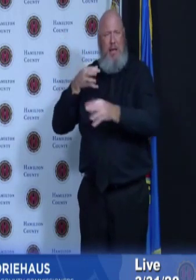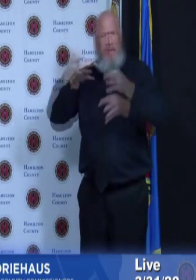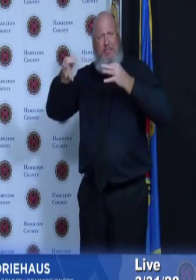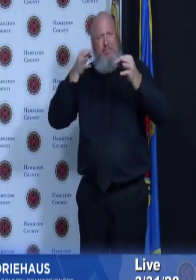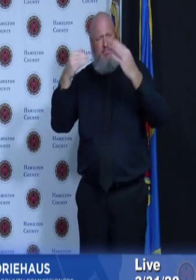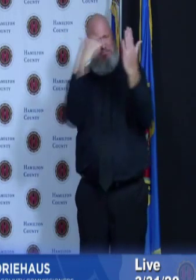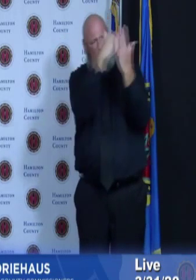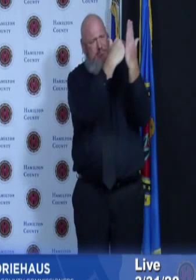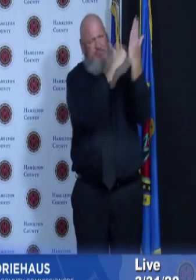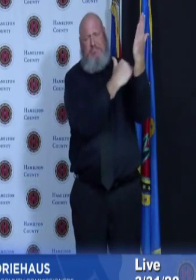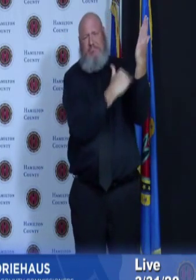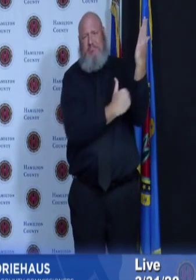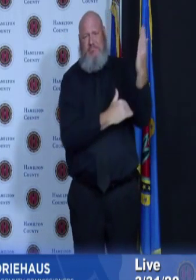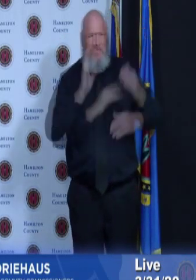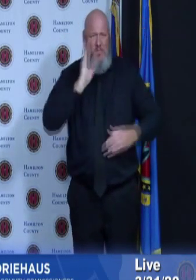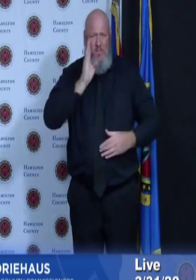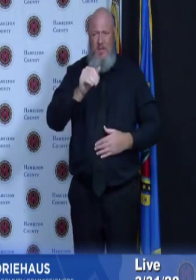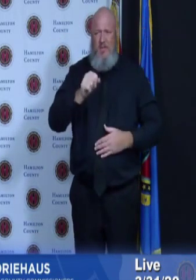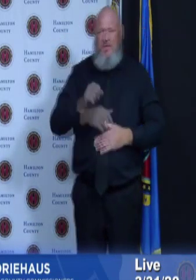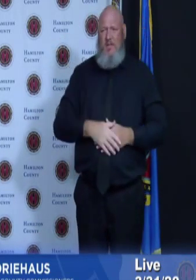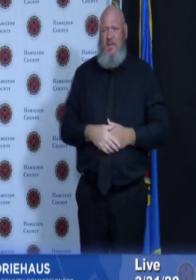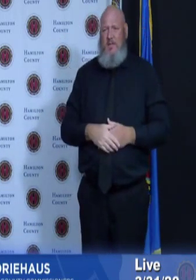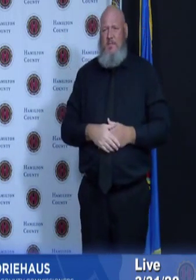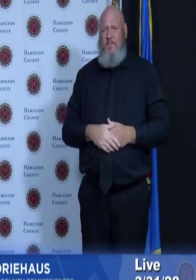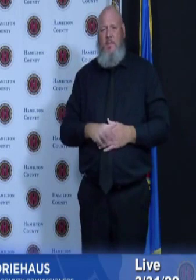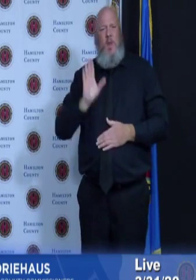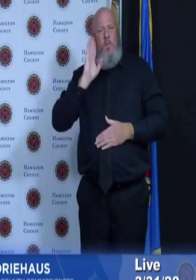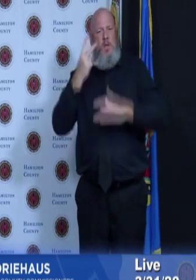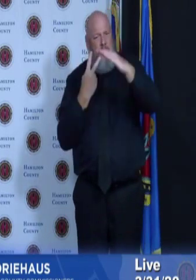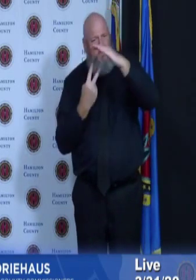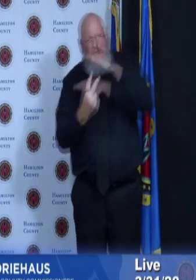doing it's hard to predict because there is a lag between the reporting of the